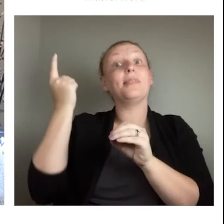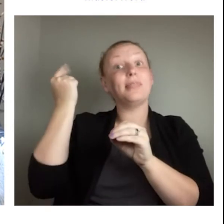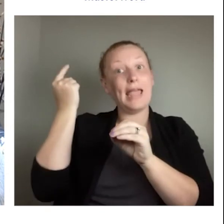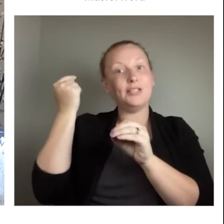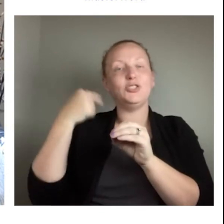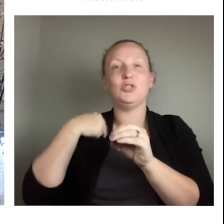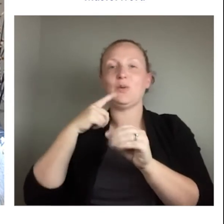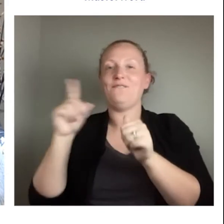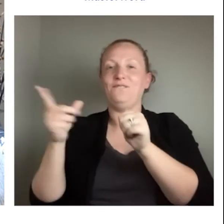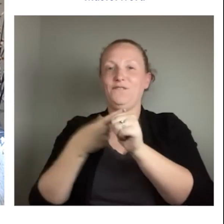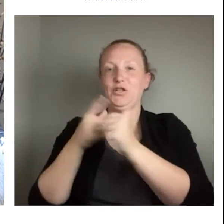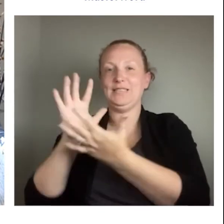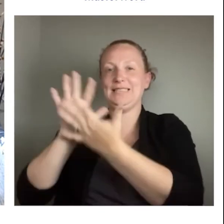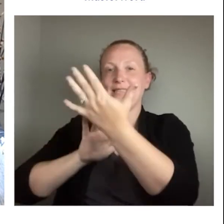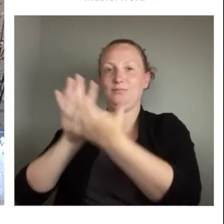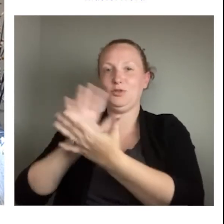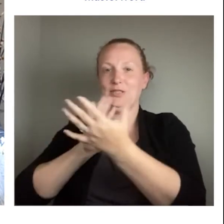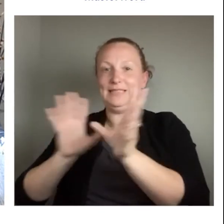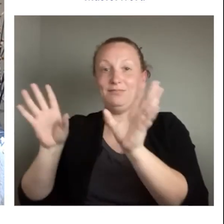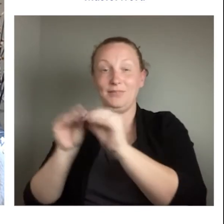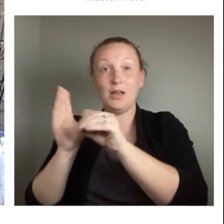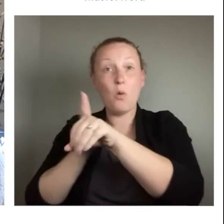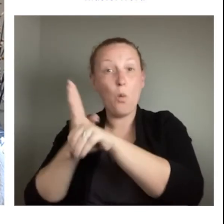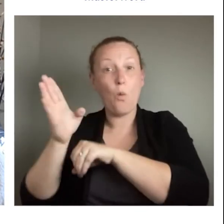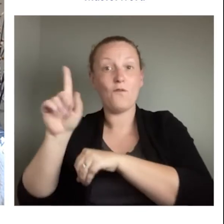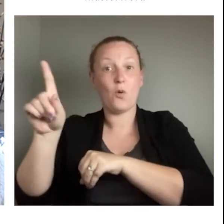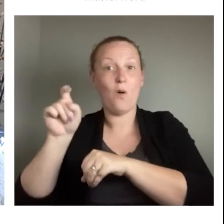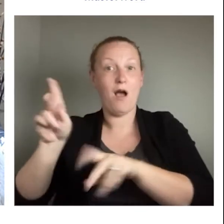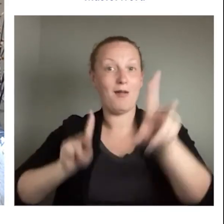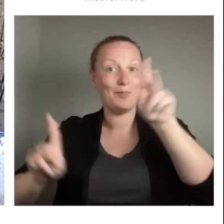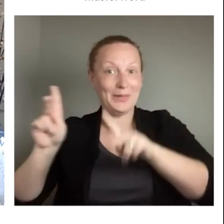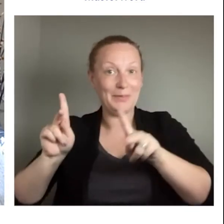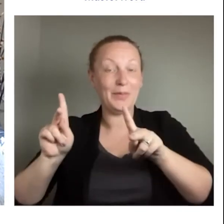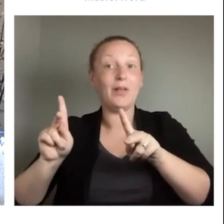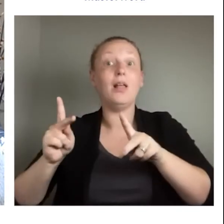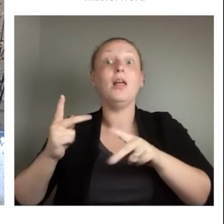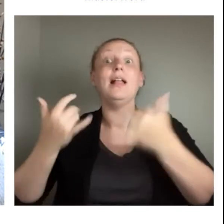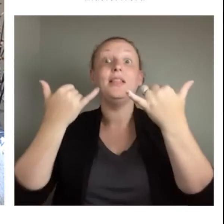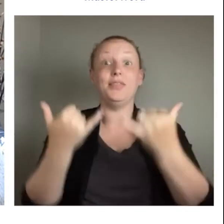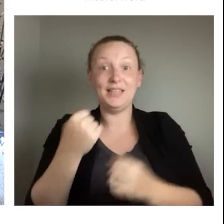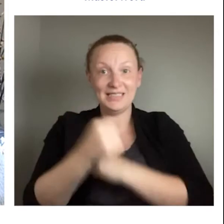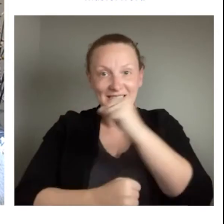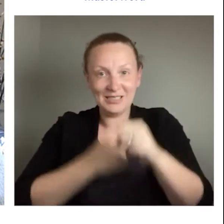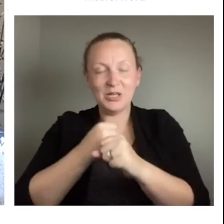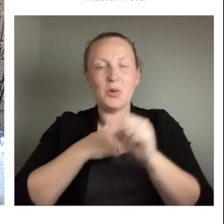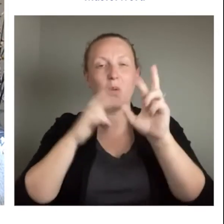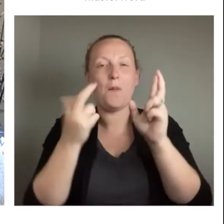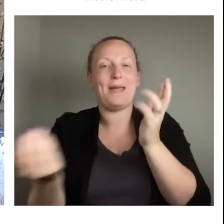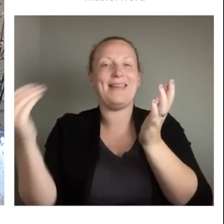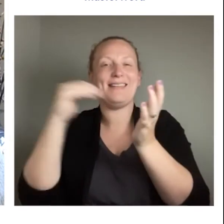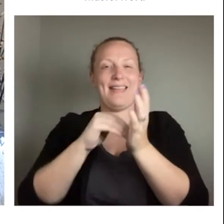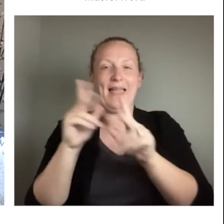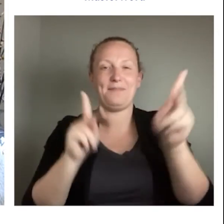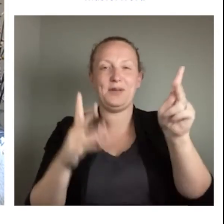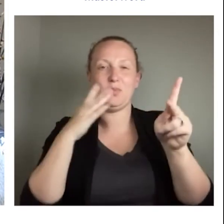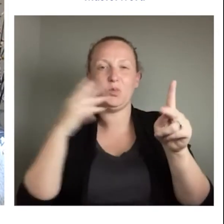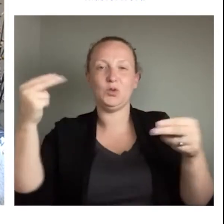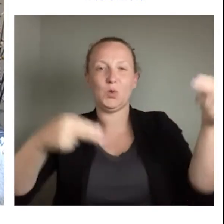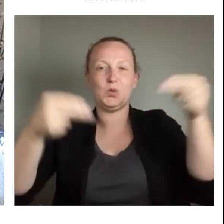first in person meeting with more than a 100 people. So this year we're also hoping for more people to join the efforts. We need you. We need educators.